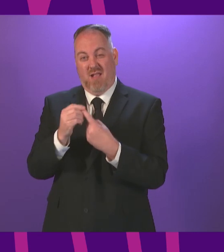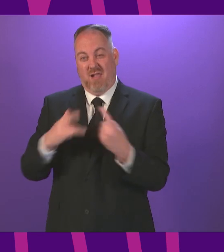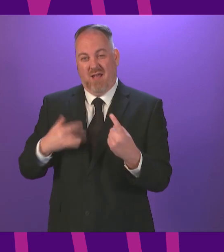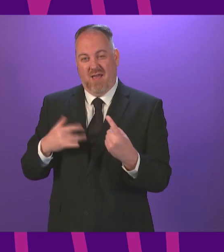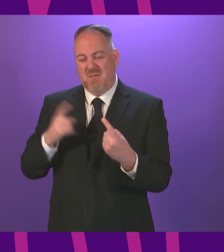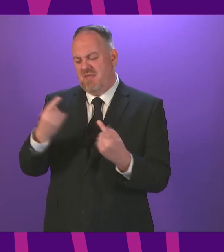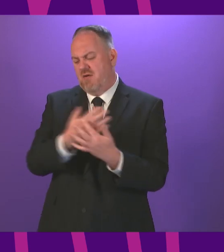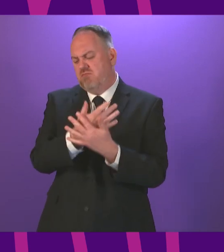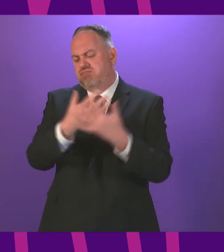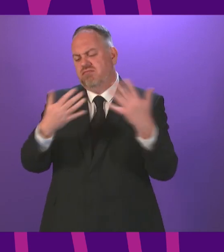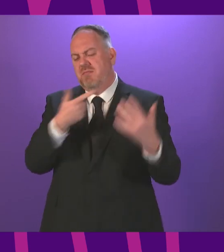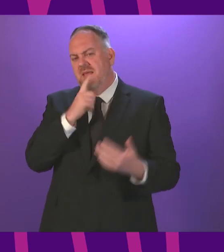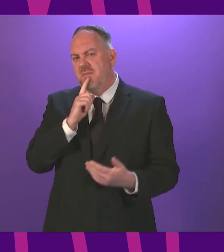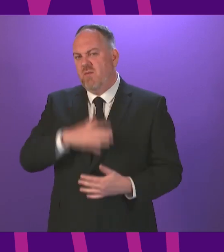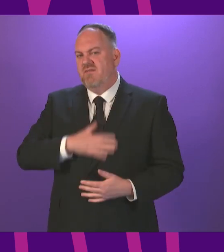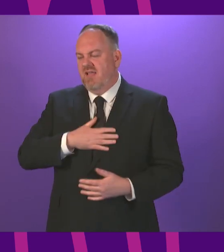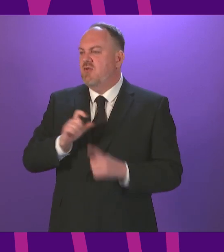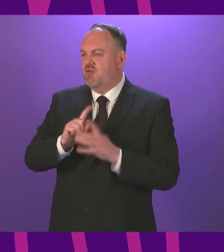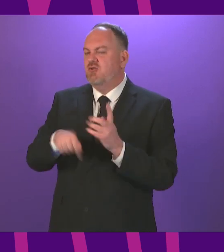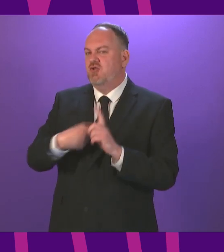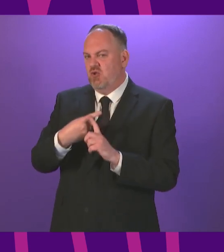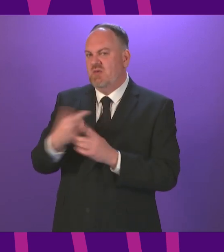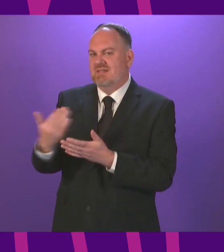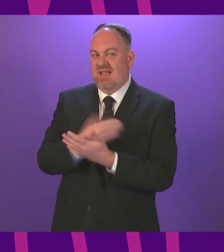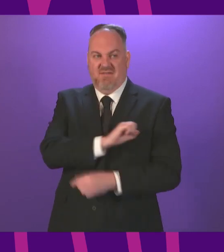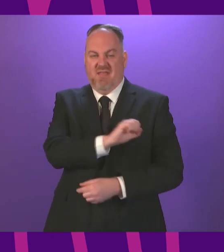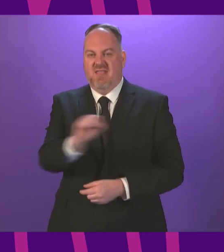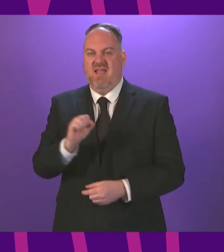from different walks of life. Actually, millions of young people from all walks